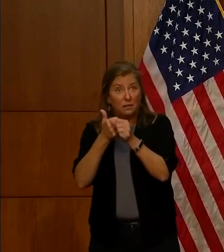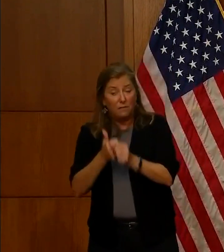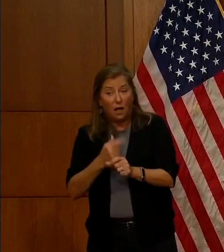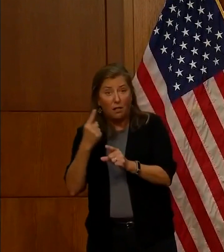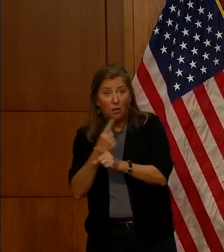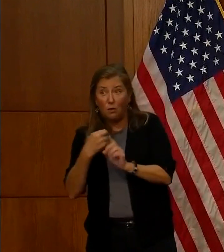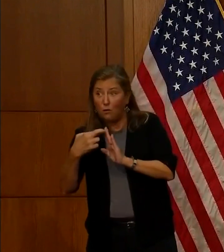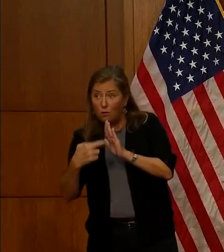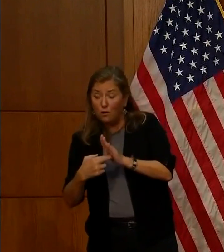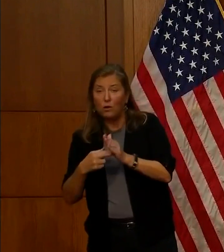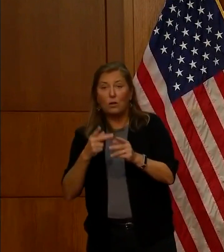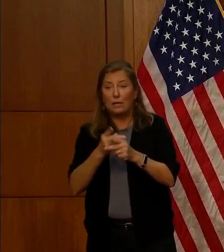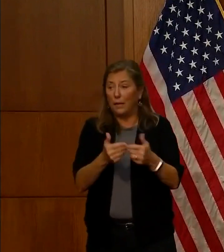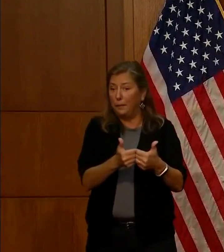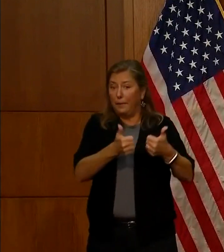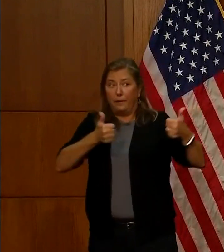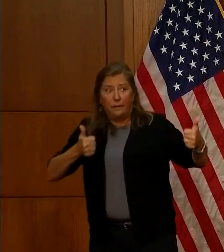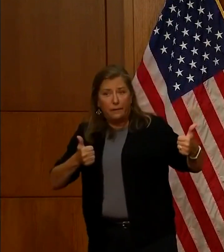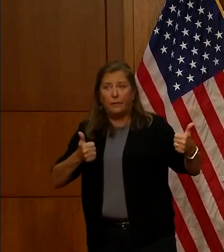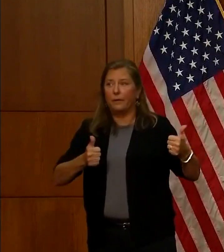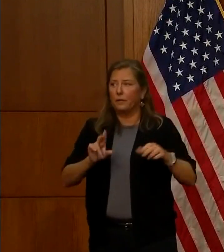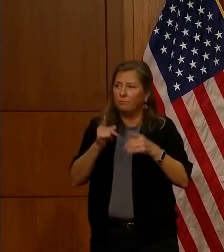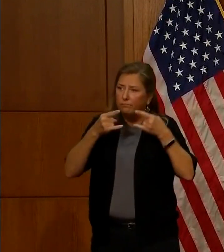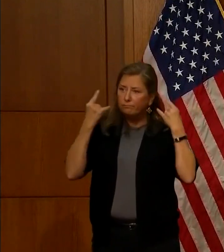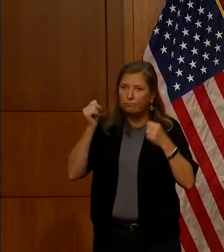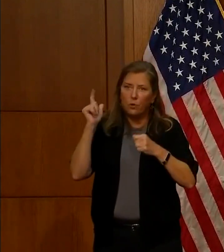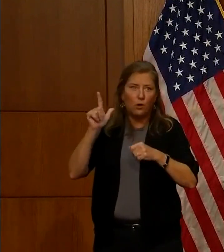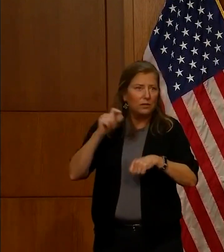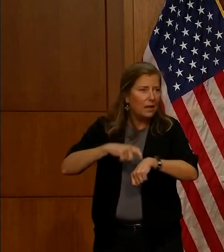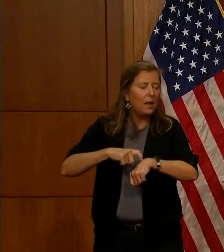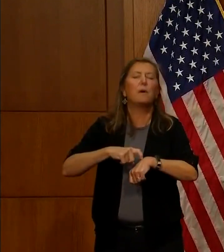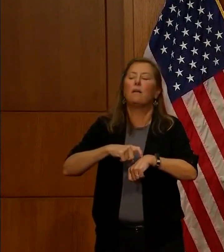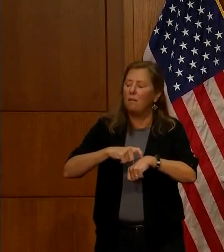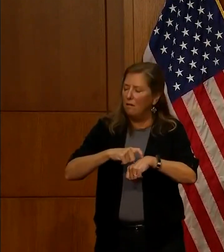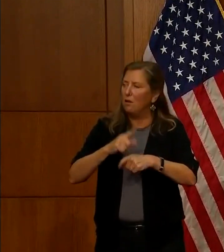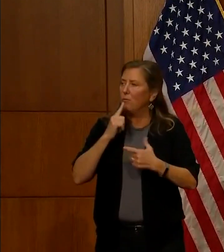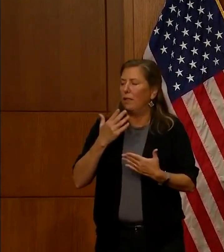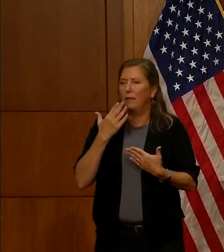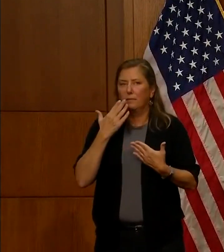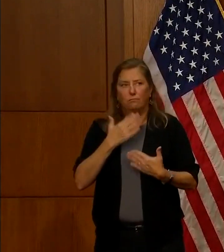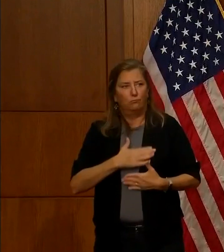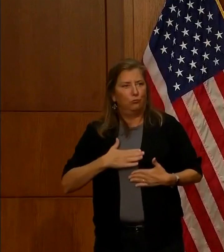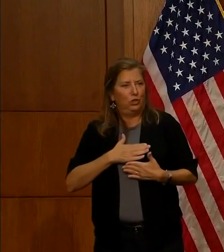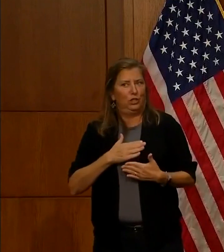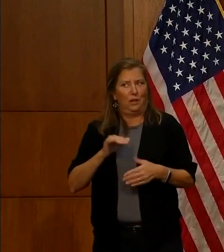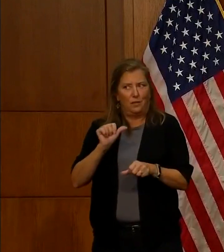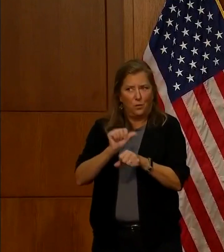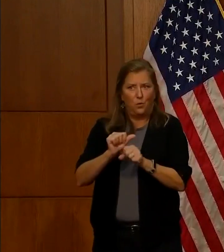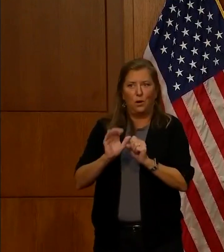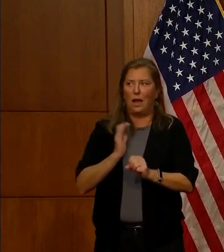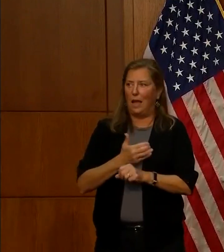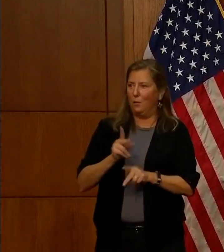TESTAMENT TO- BOTH FOLLOWING PROTOCOLS MAINTAINING DISTANCE RIGOROUS MASK WEARING- AND I